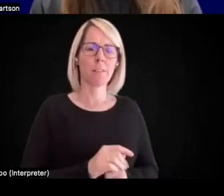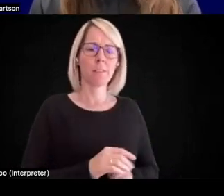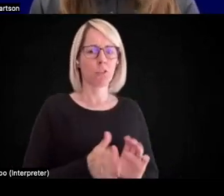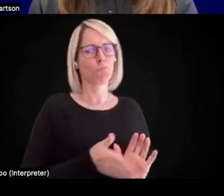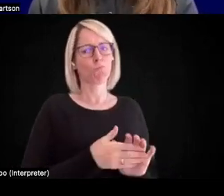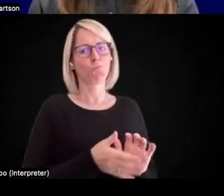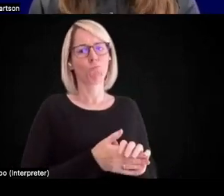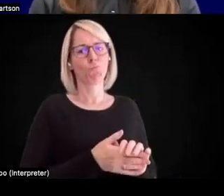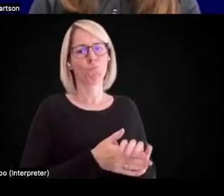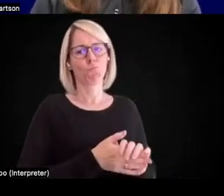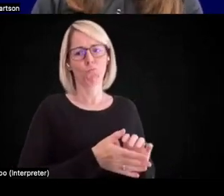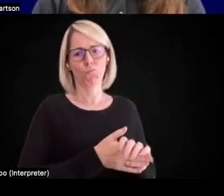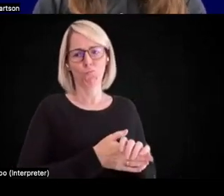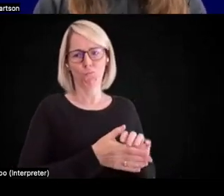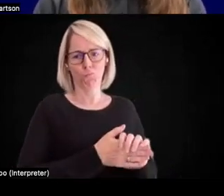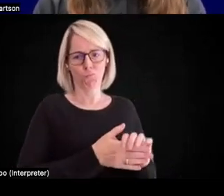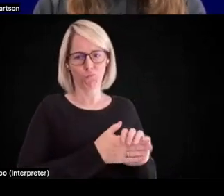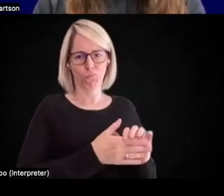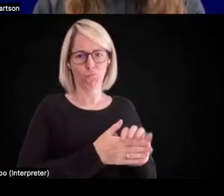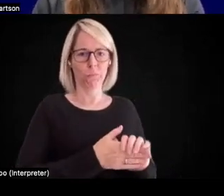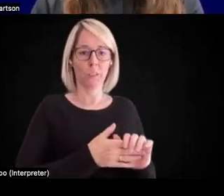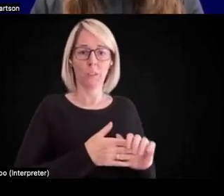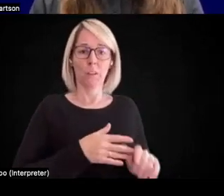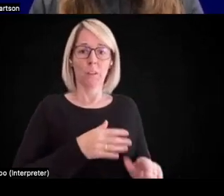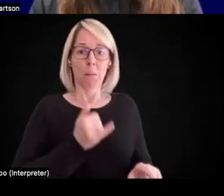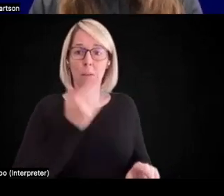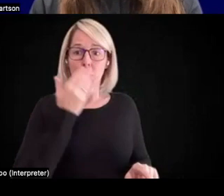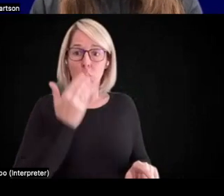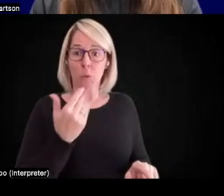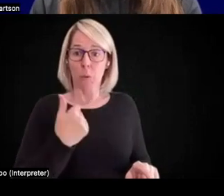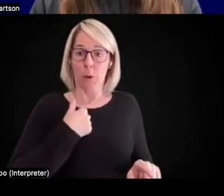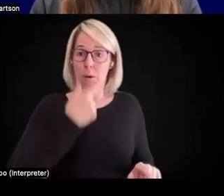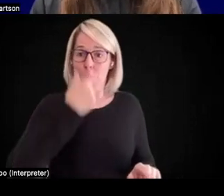approaches her. She might not even know that it is a person, so there is that little bit of time